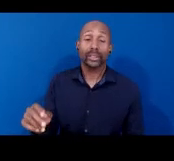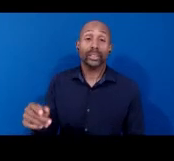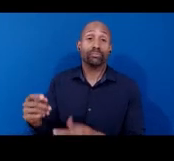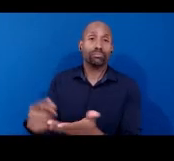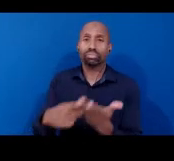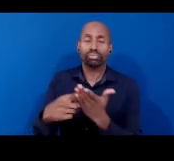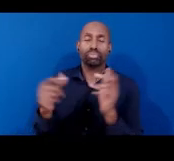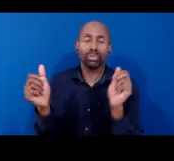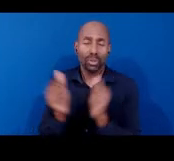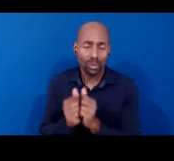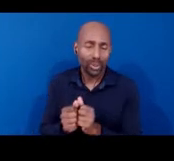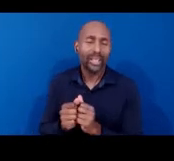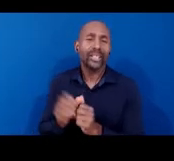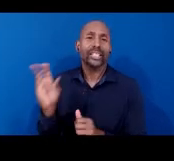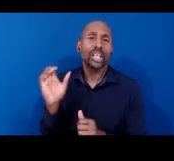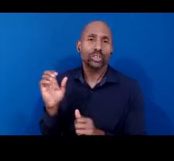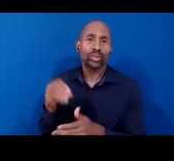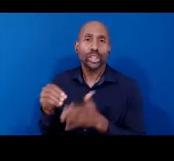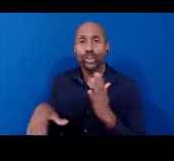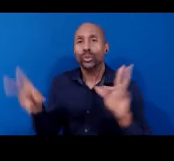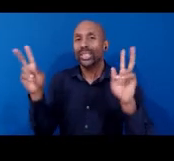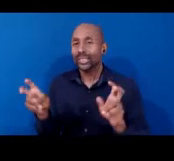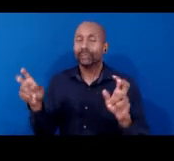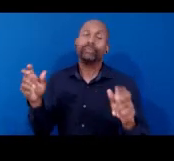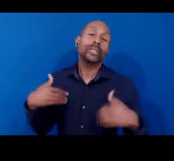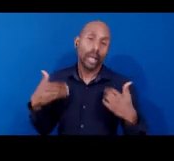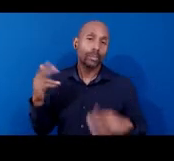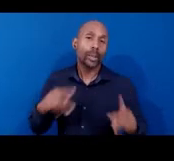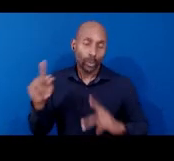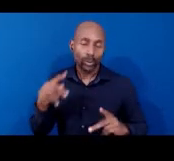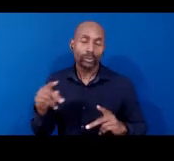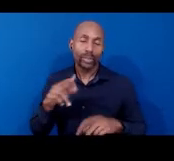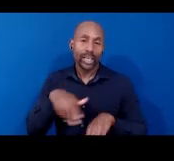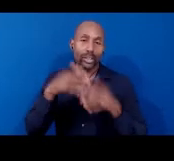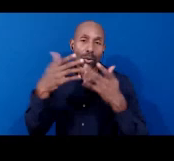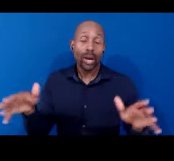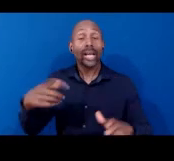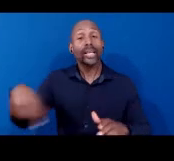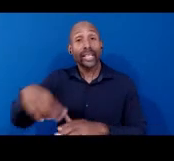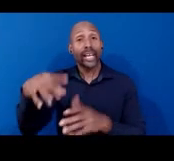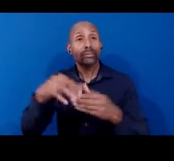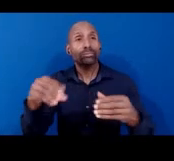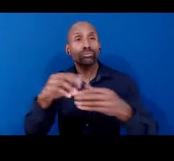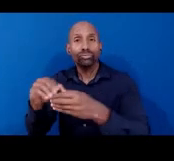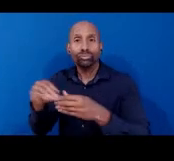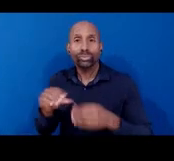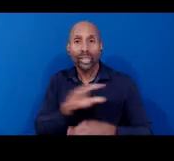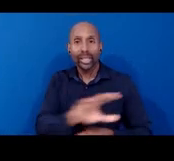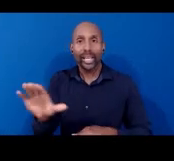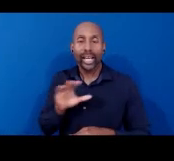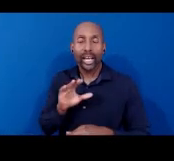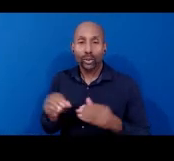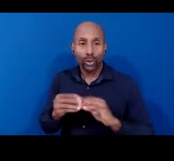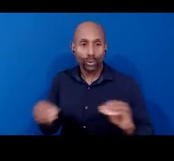I say, I'm going to say young people who shared their stories with us. And you can see Denise's story up on the screen.